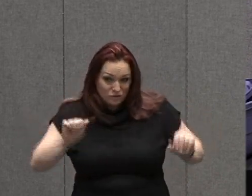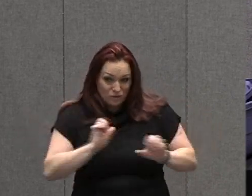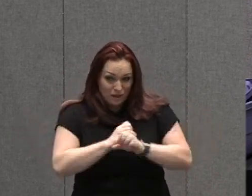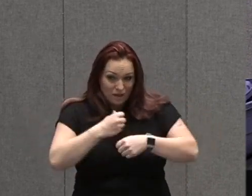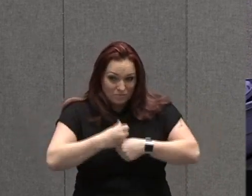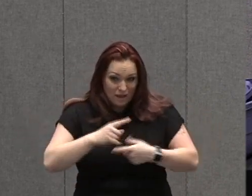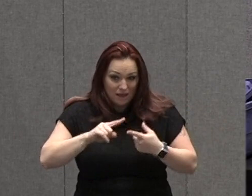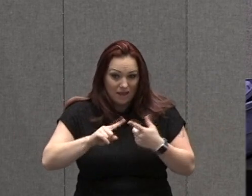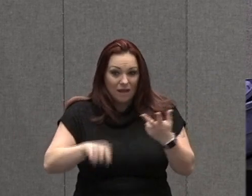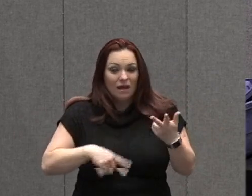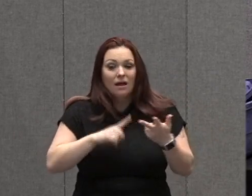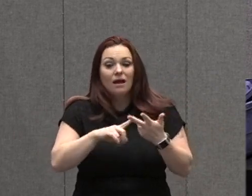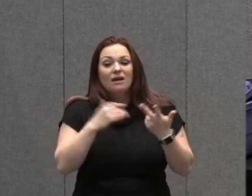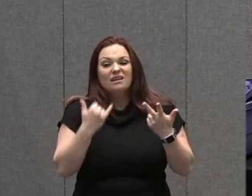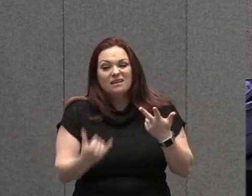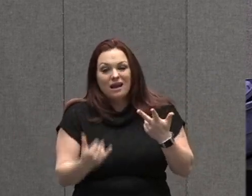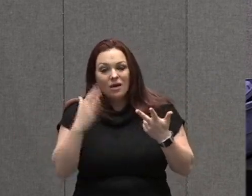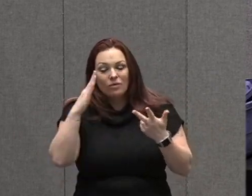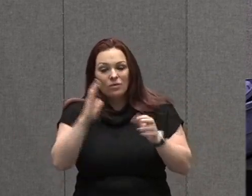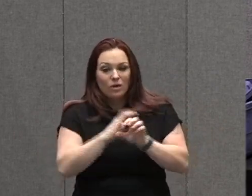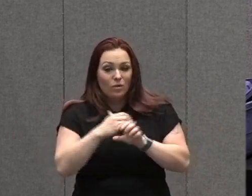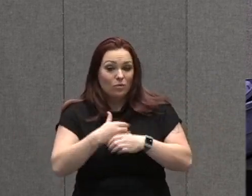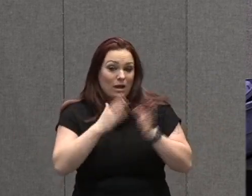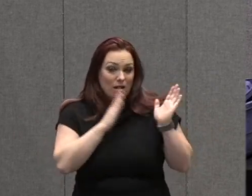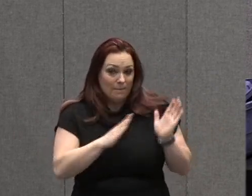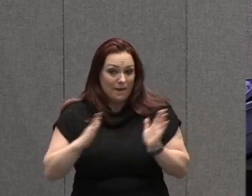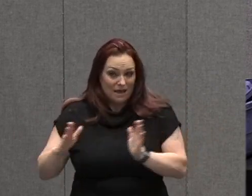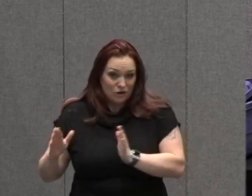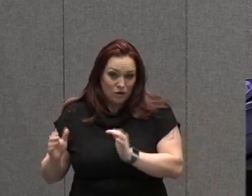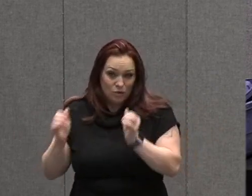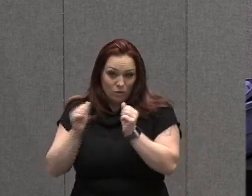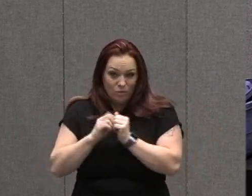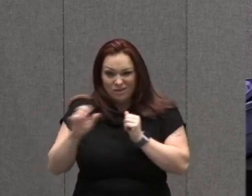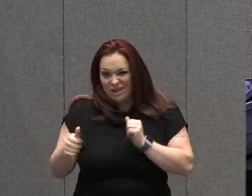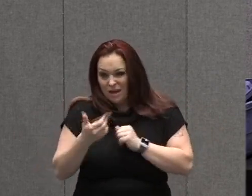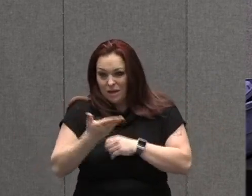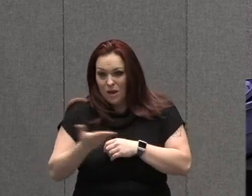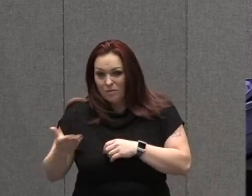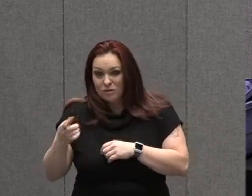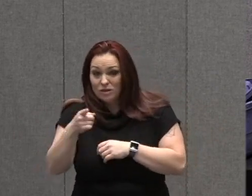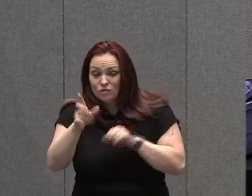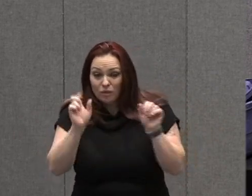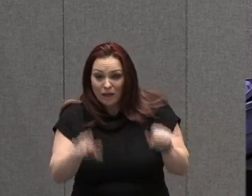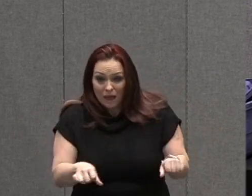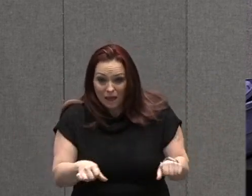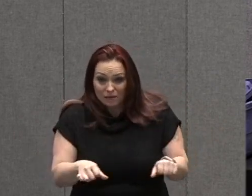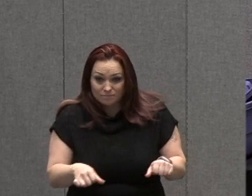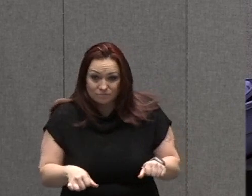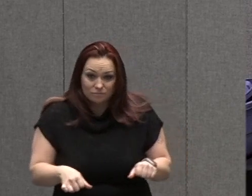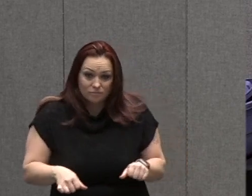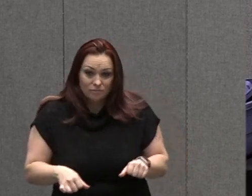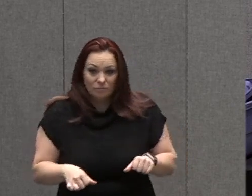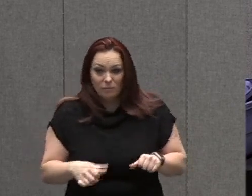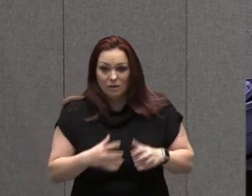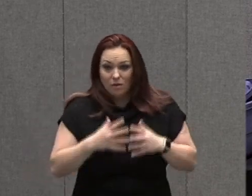and now we're going to make a pattern just with any objects you can. So we have a lot of things here,